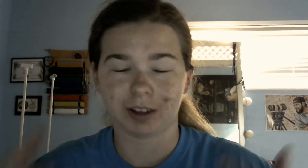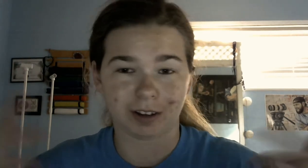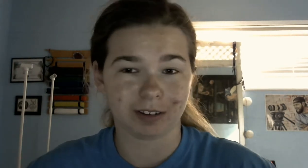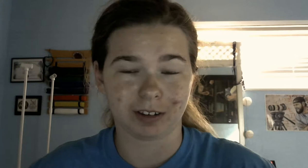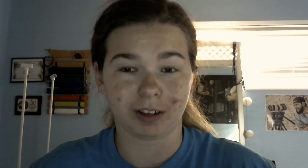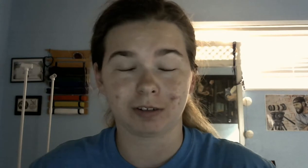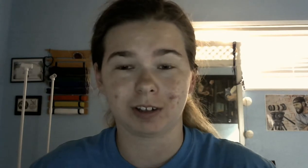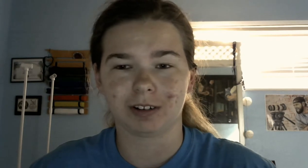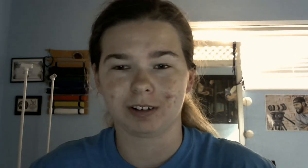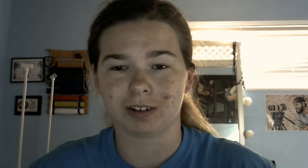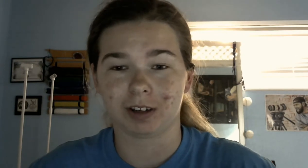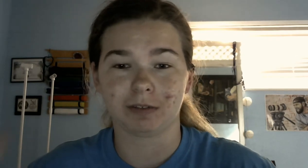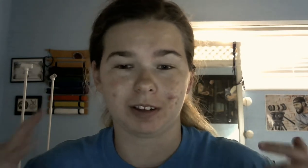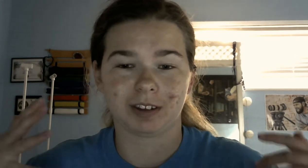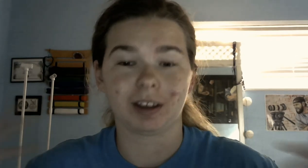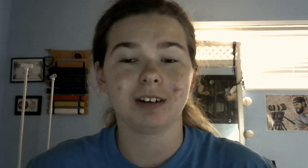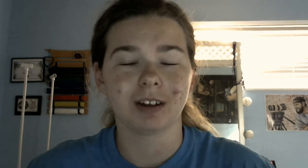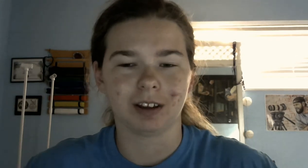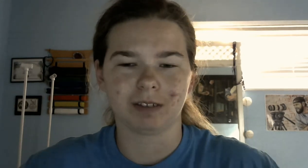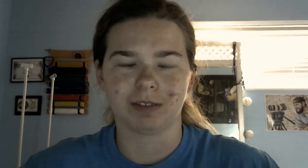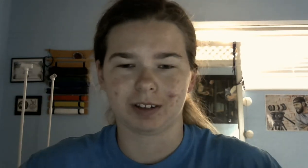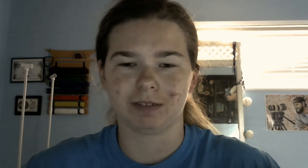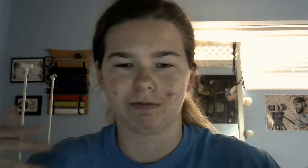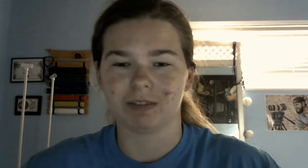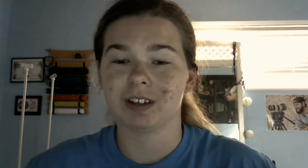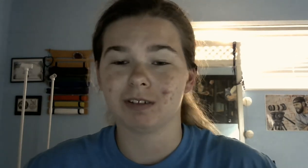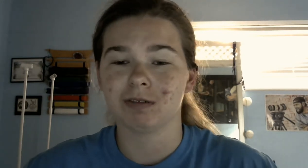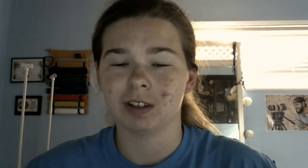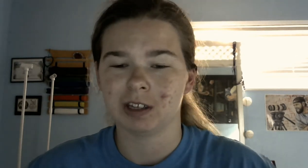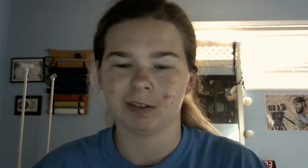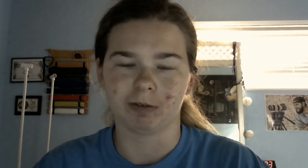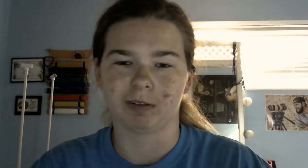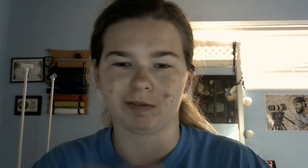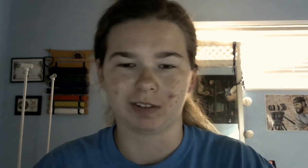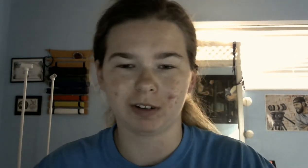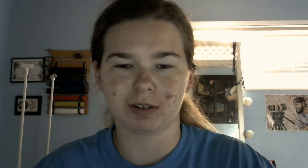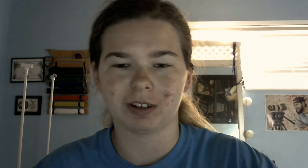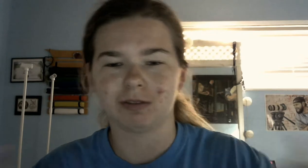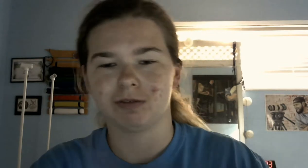out other series stuff in the end of this video or if you're new here click